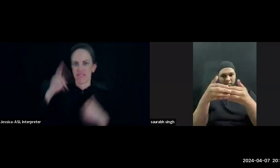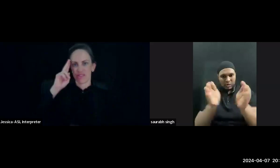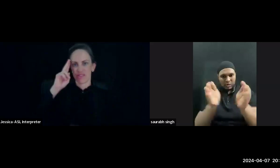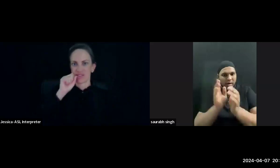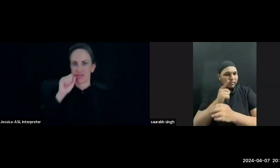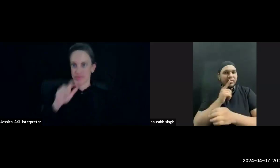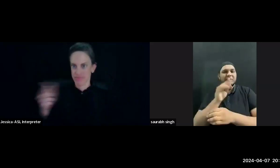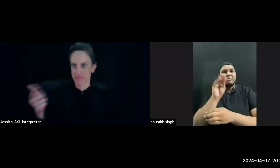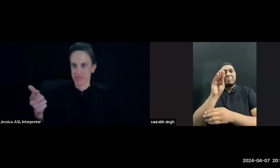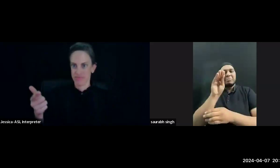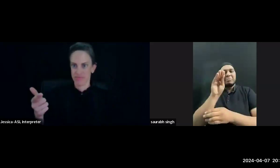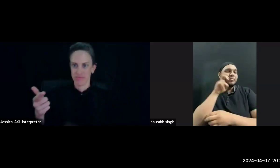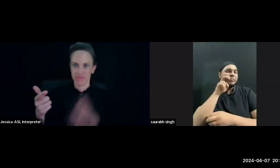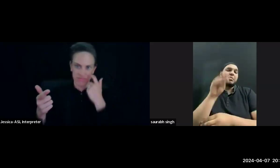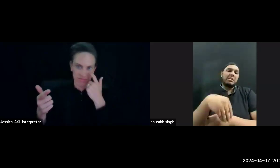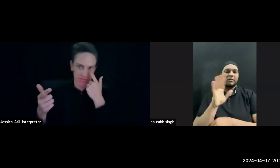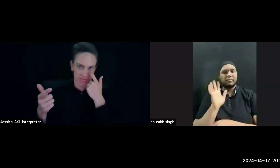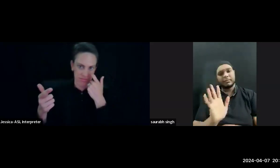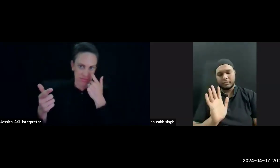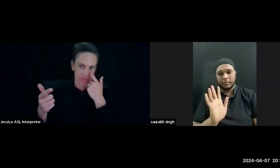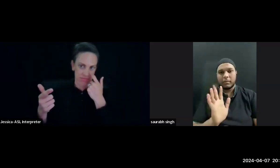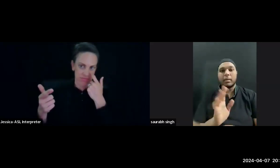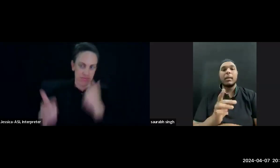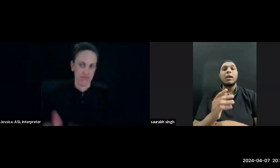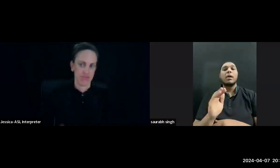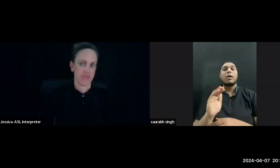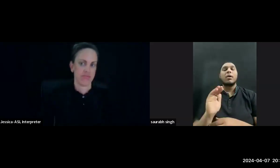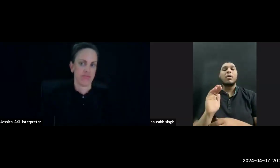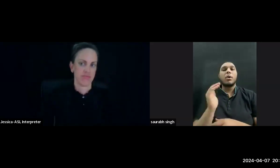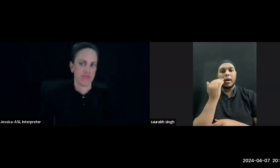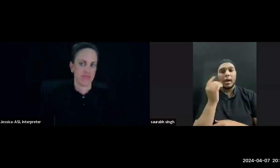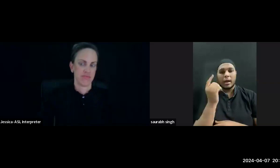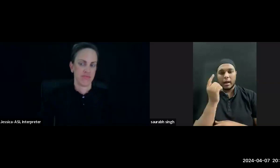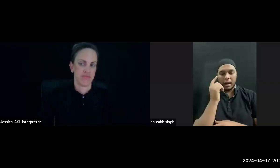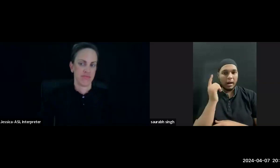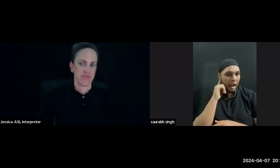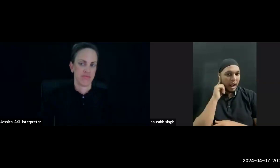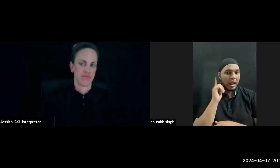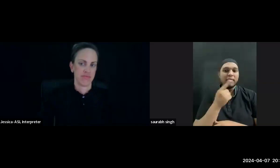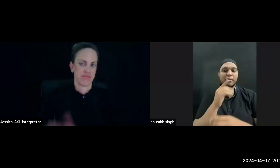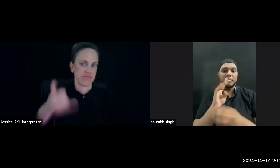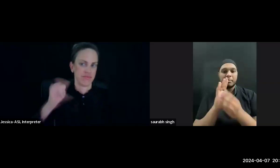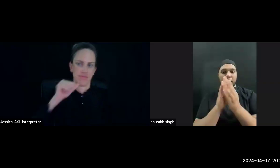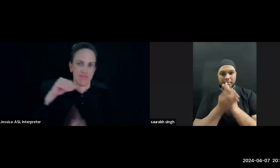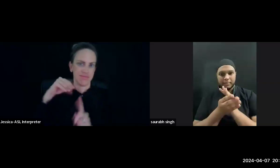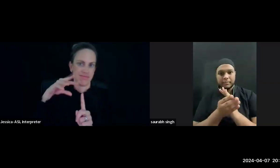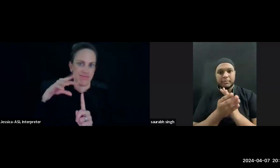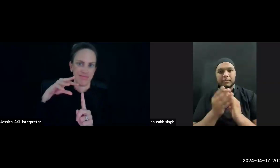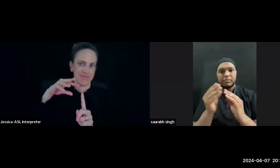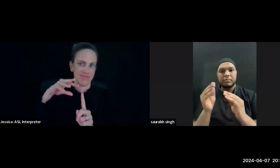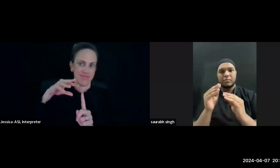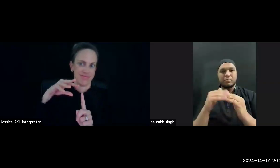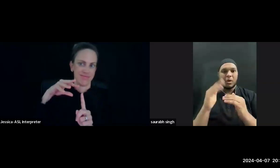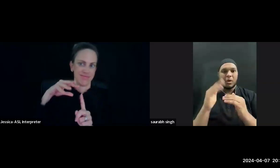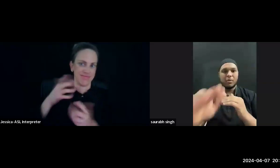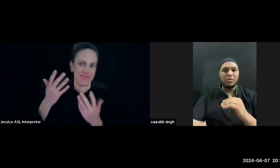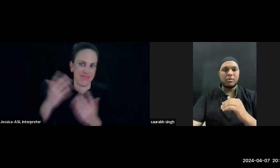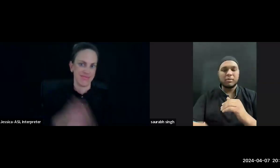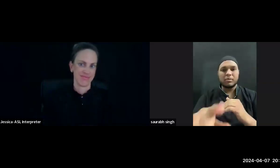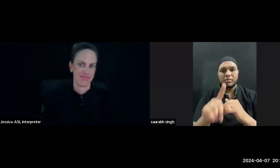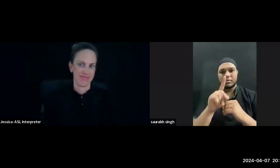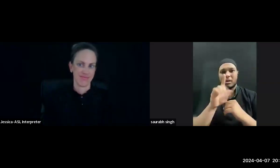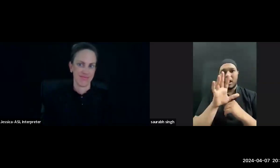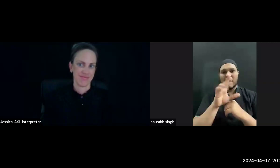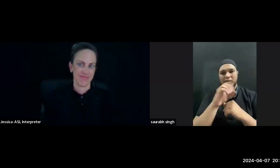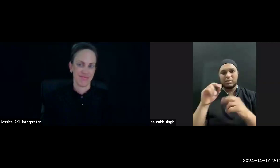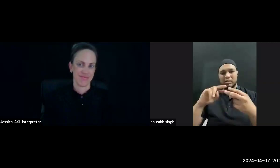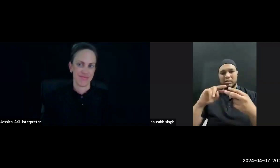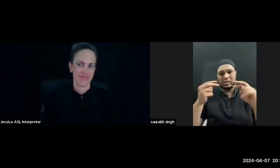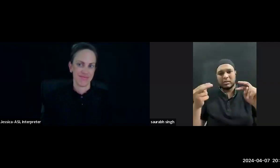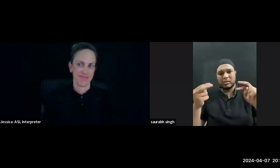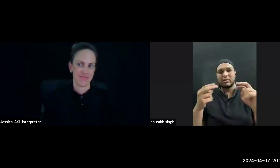so sensory neural loss depthness um there are more than 100 genes responsible causing uh defects in